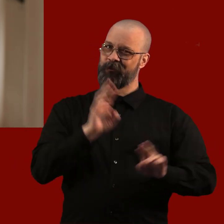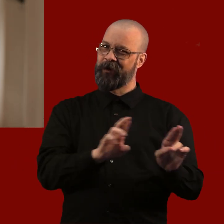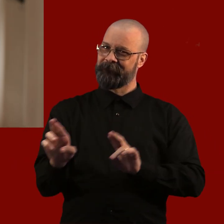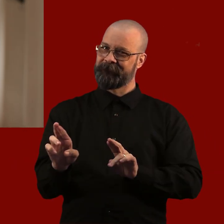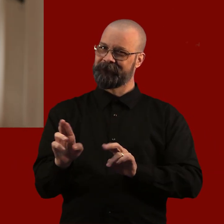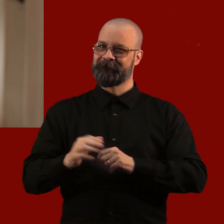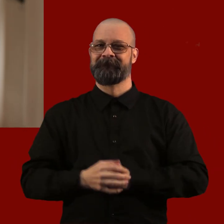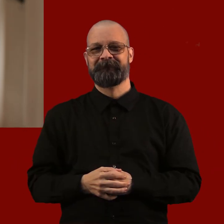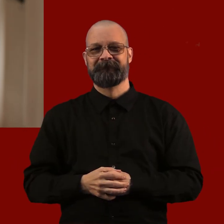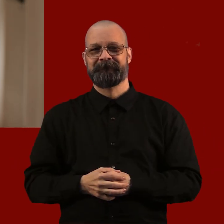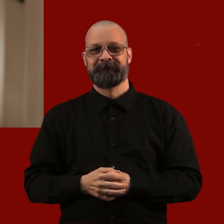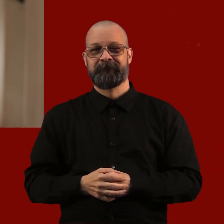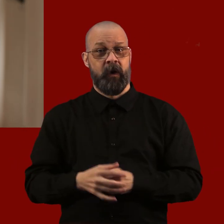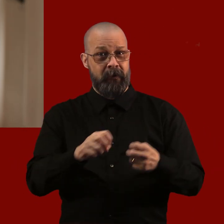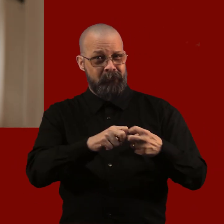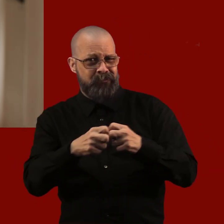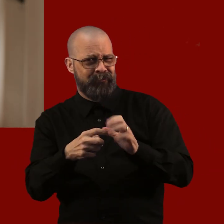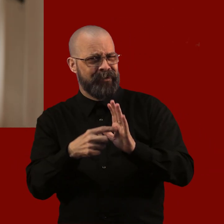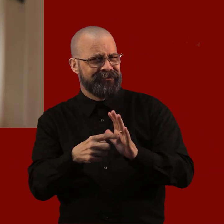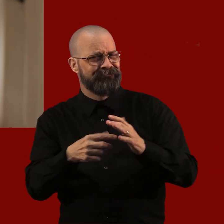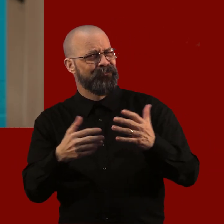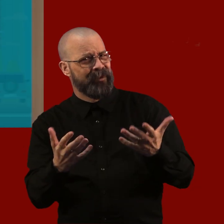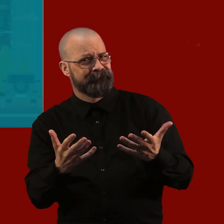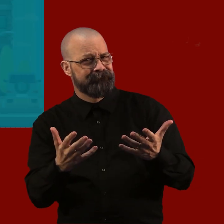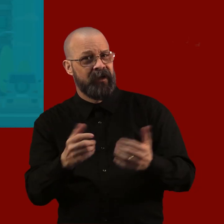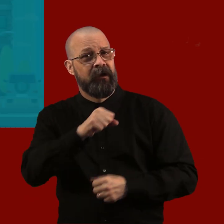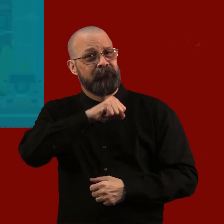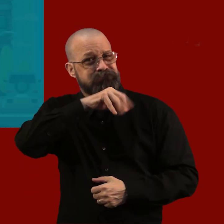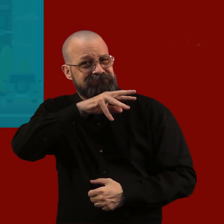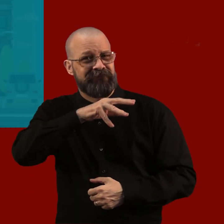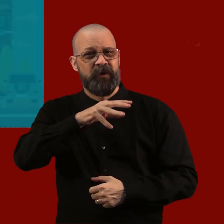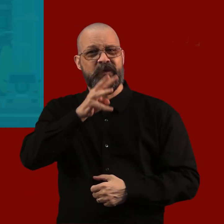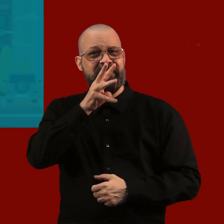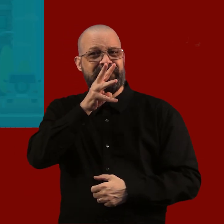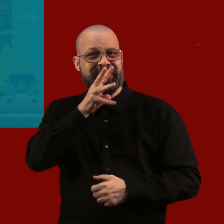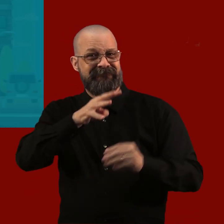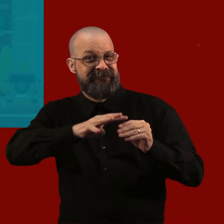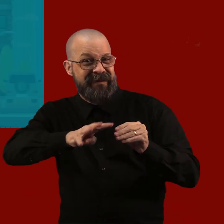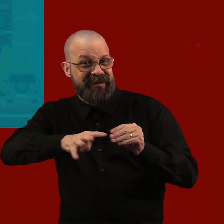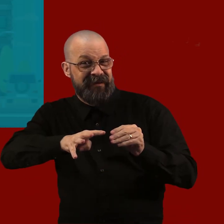Start with a thorough health and safety inspection. Common issues that must be addressed include sewage leaks,